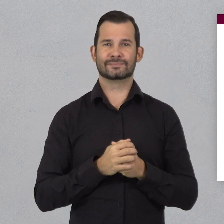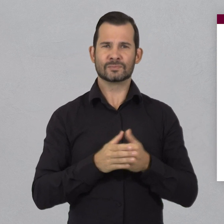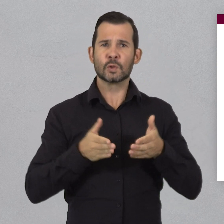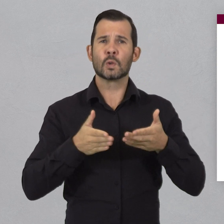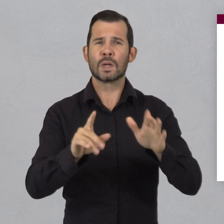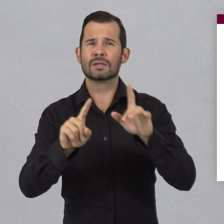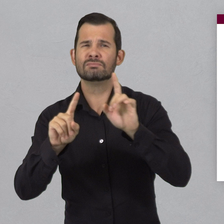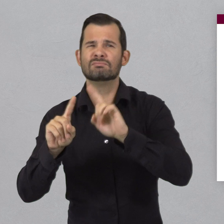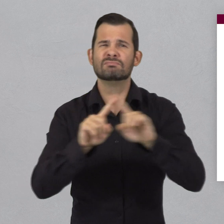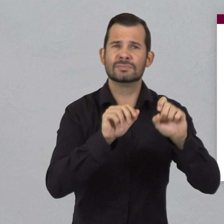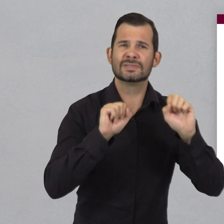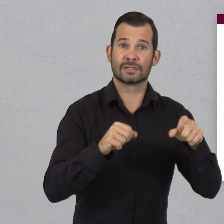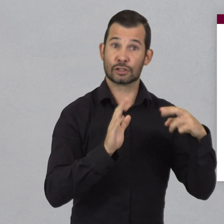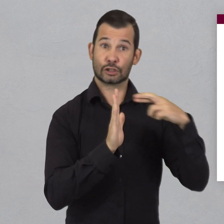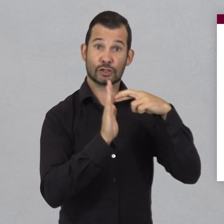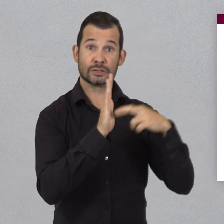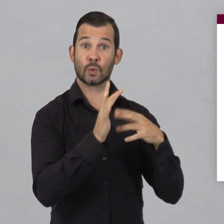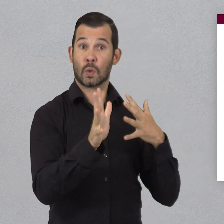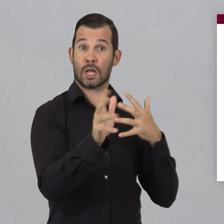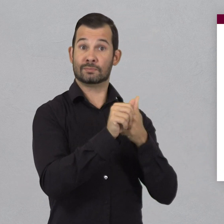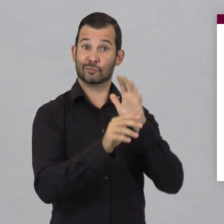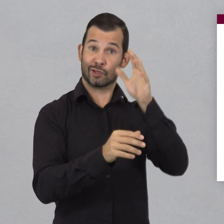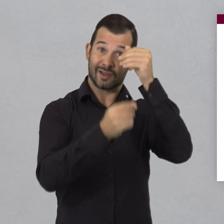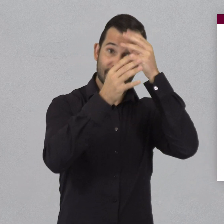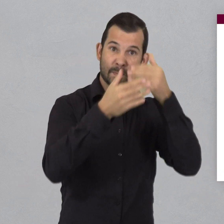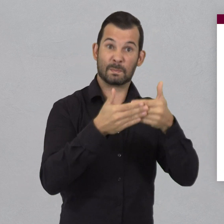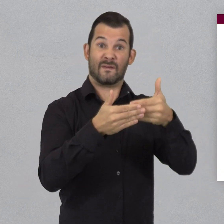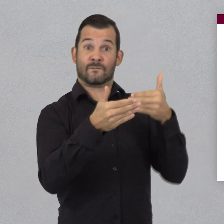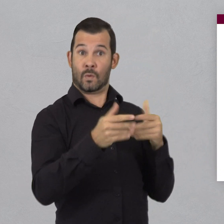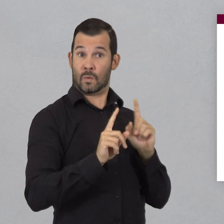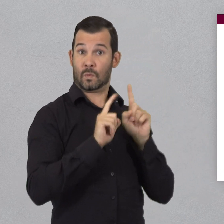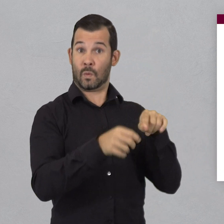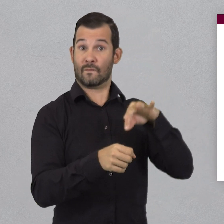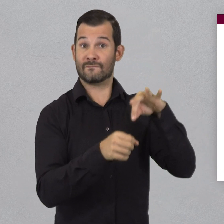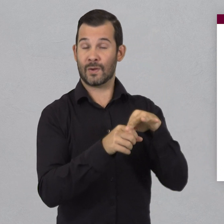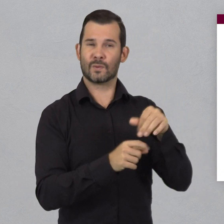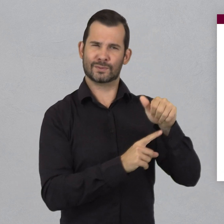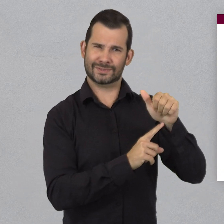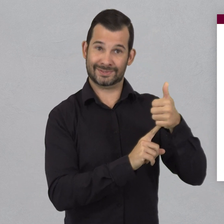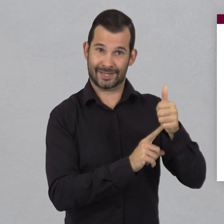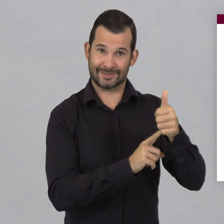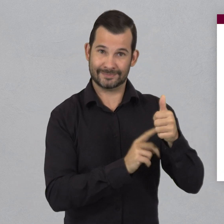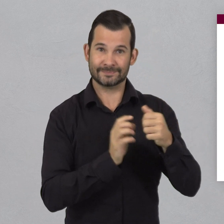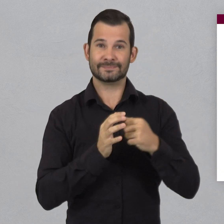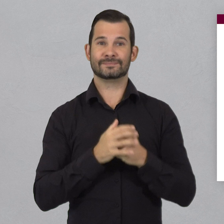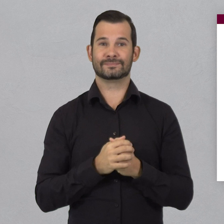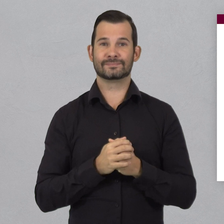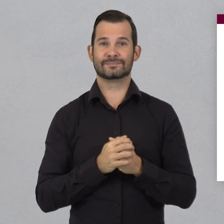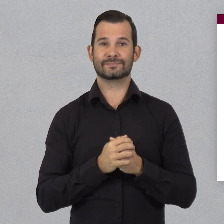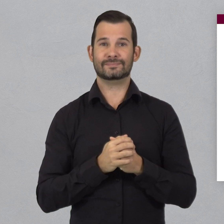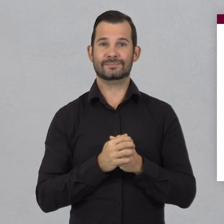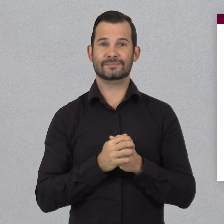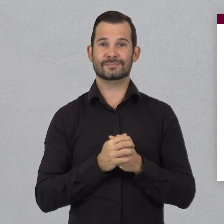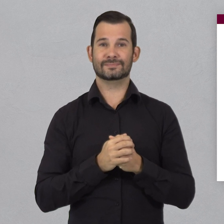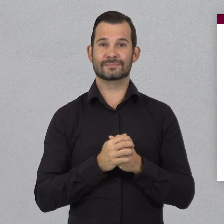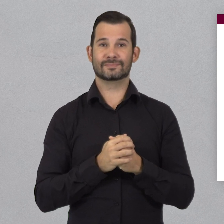The ways you can register or update your information before you go to vote 10